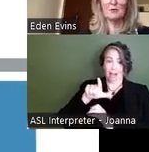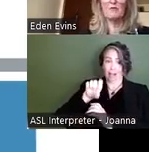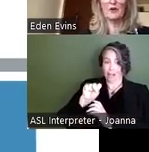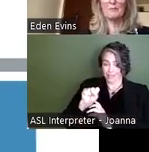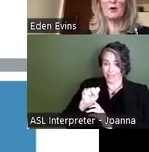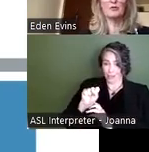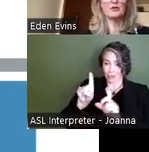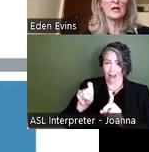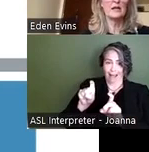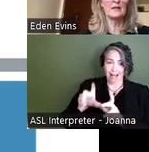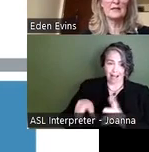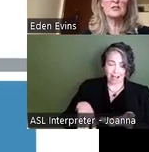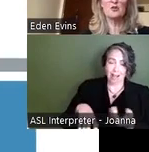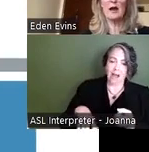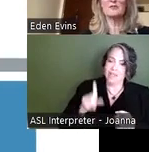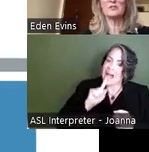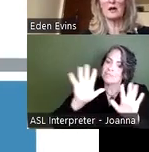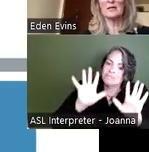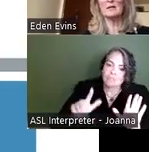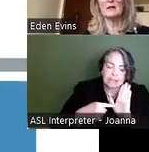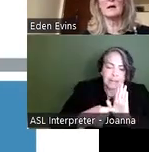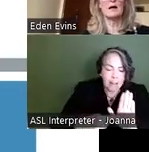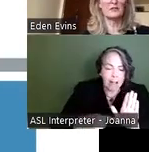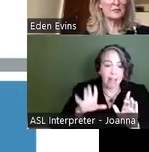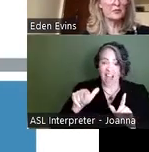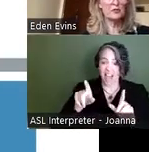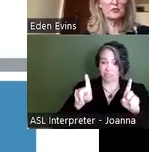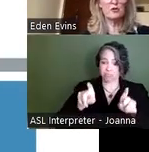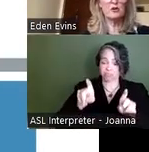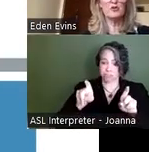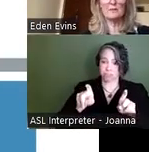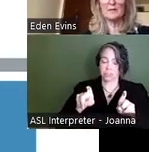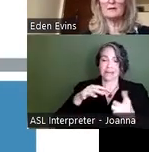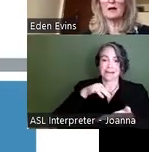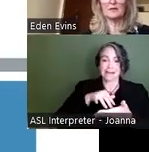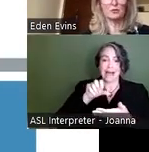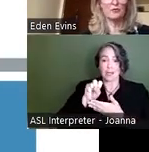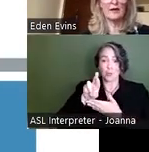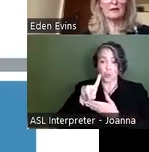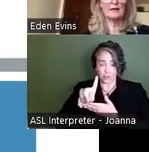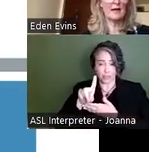of one approach. This trial studied a substance use disorder treatment. This was varenicline